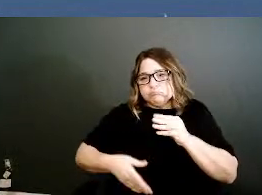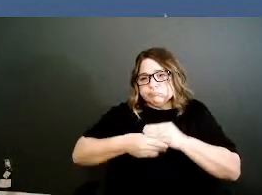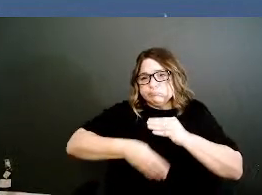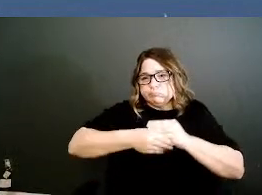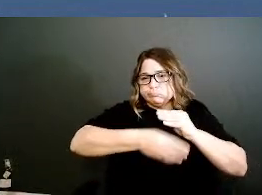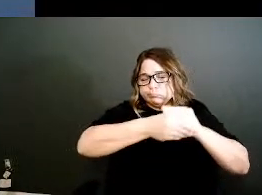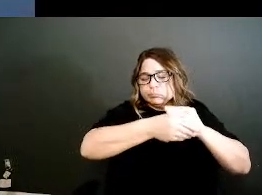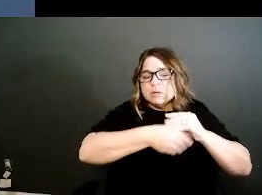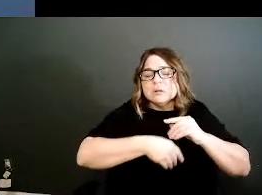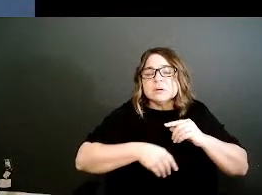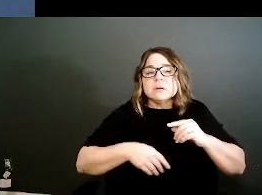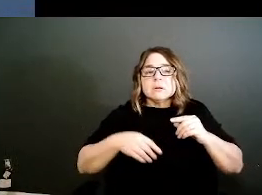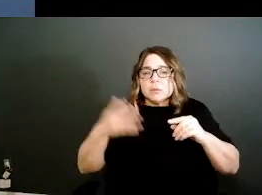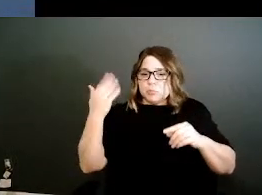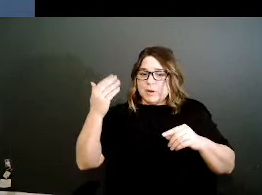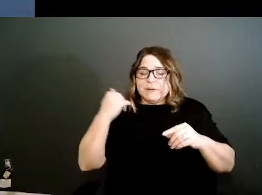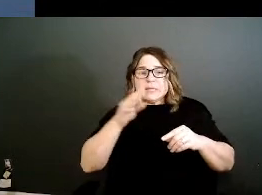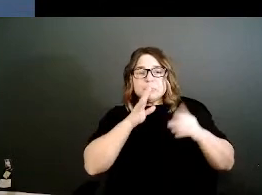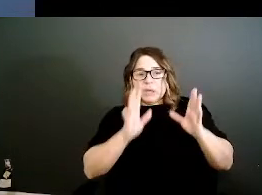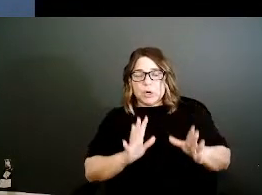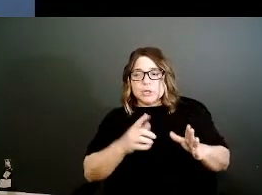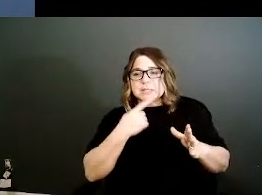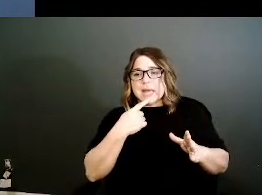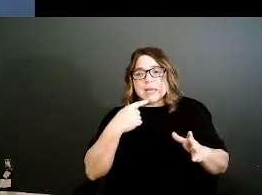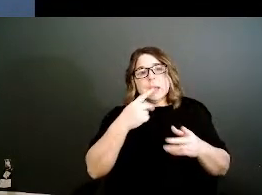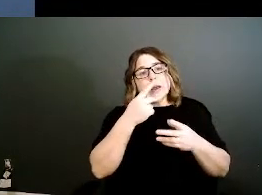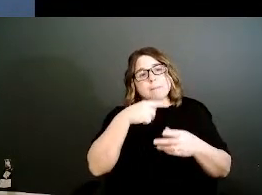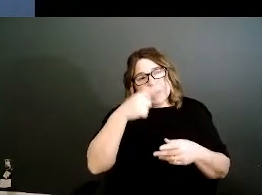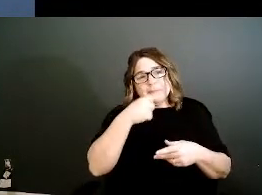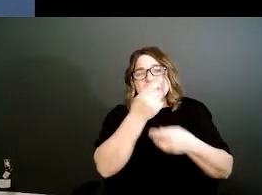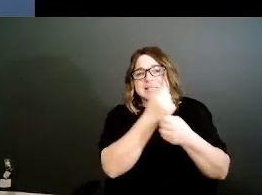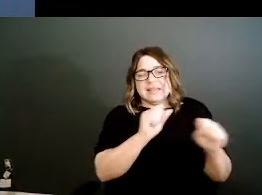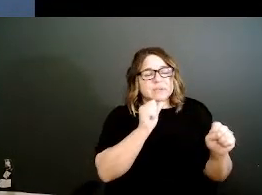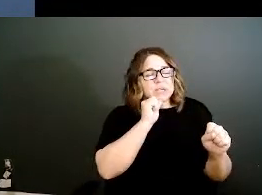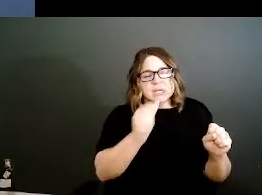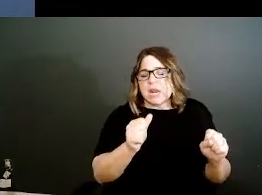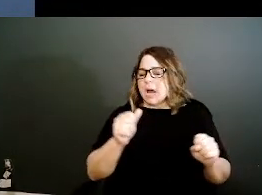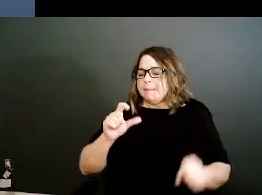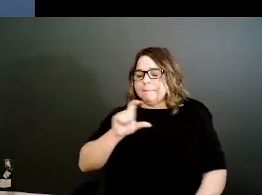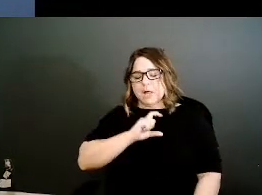THANK YOU. SPEAKER 83, ABBY